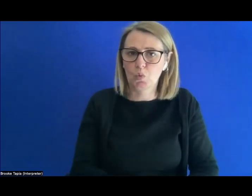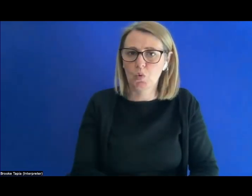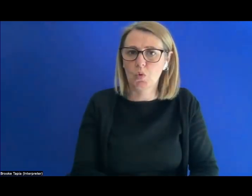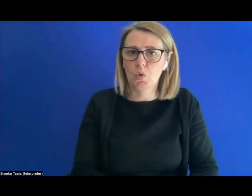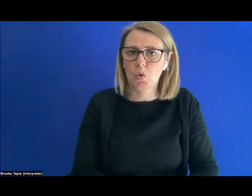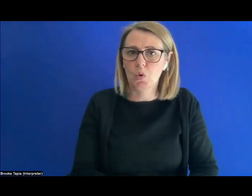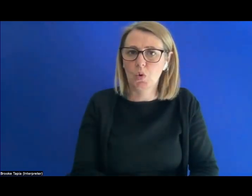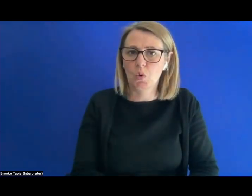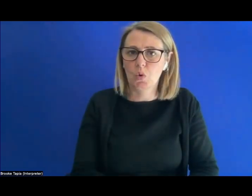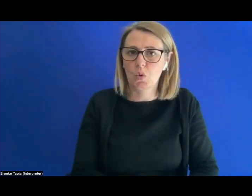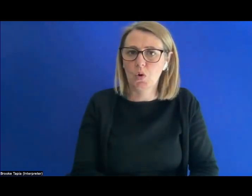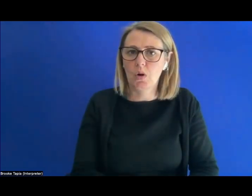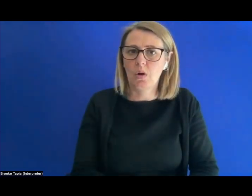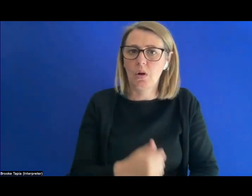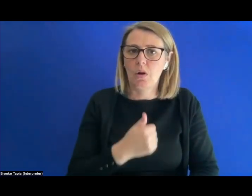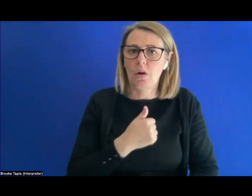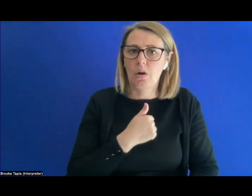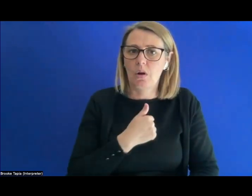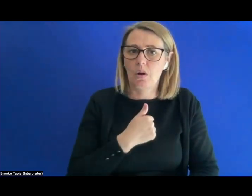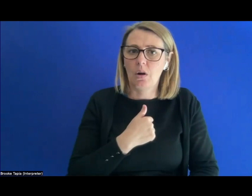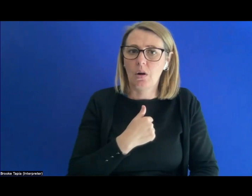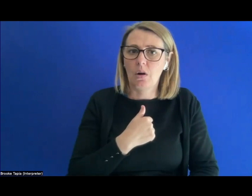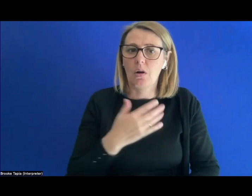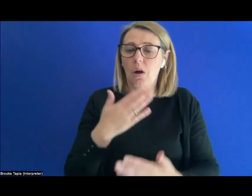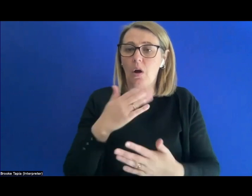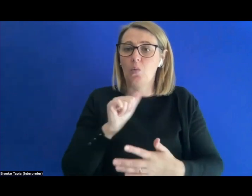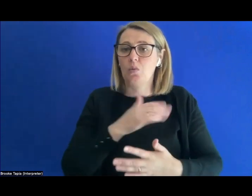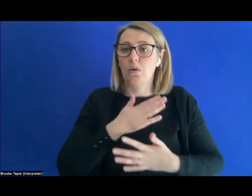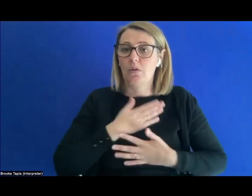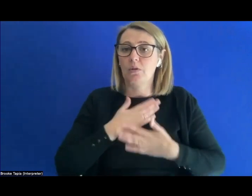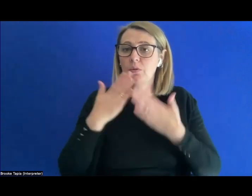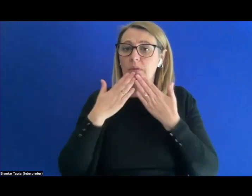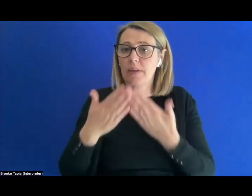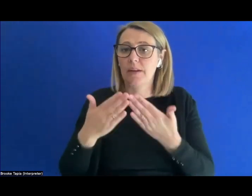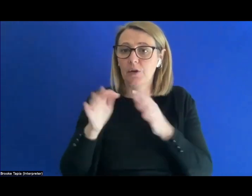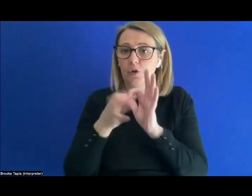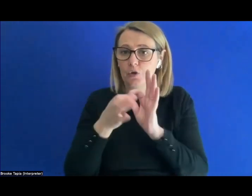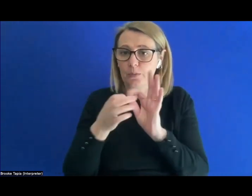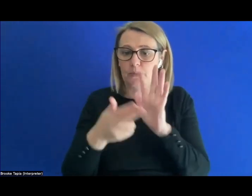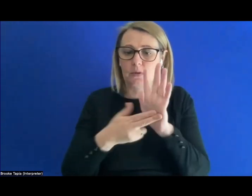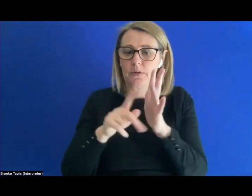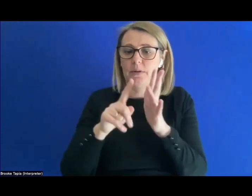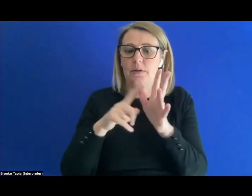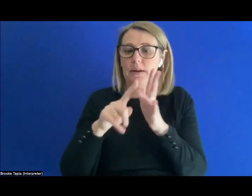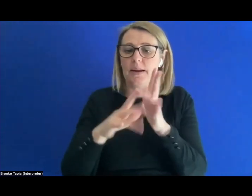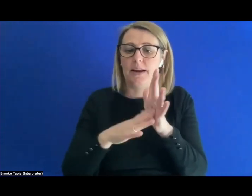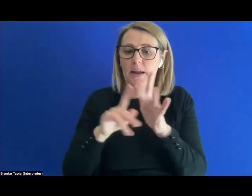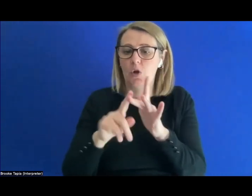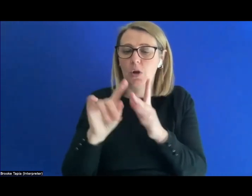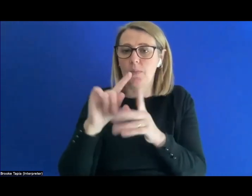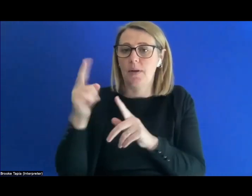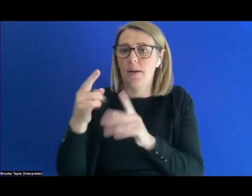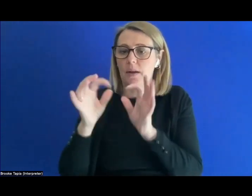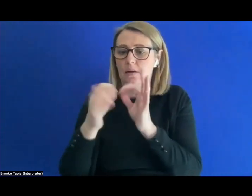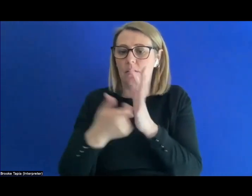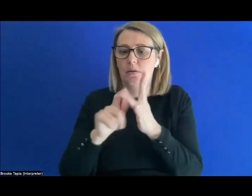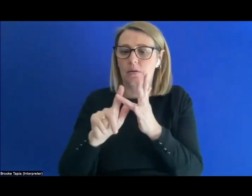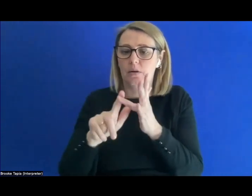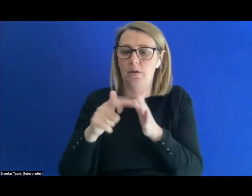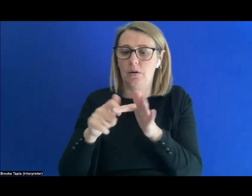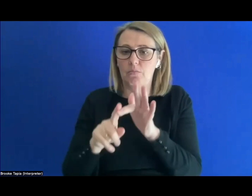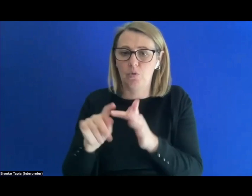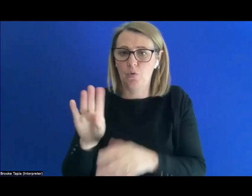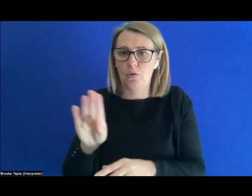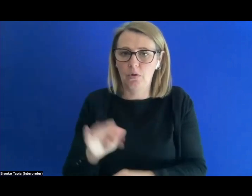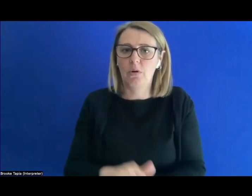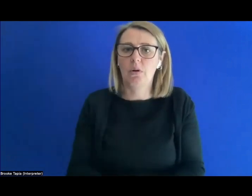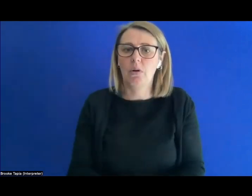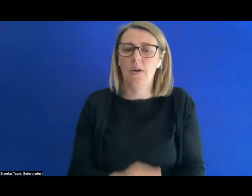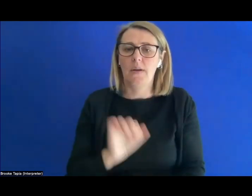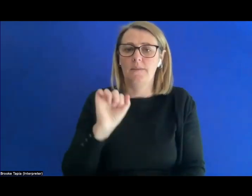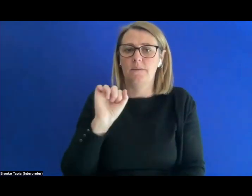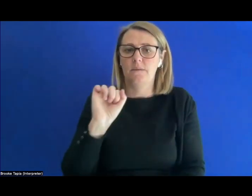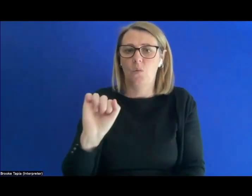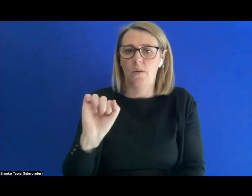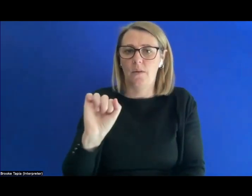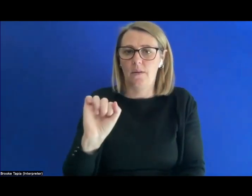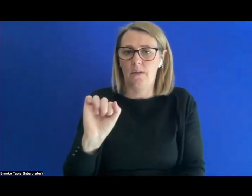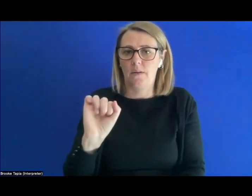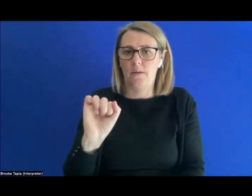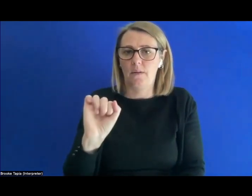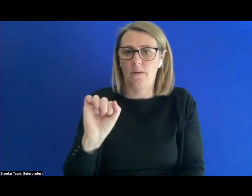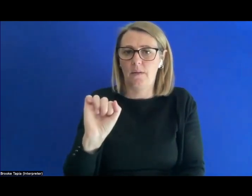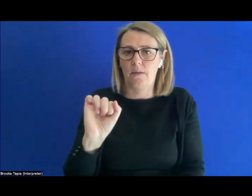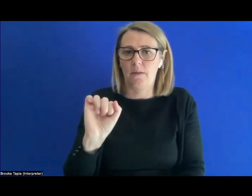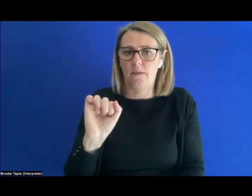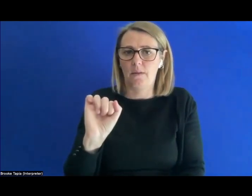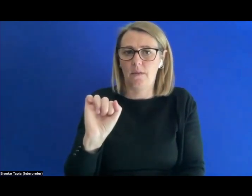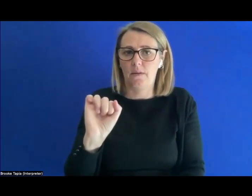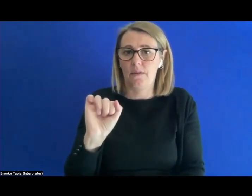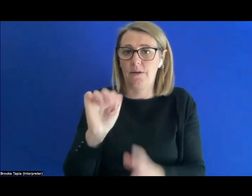I would like to thank our interpreters, Naomi and Brooke, for their interpretations today of